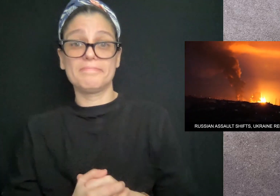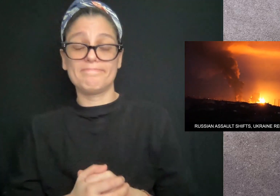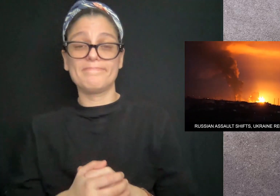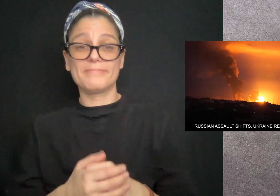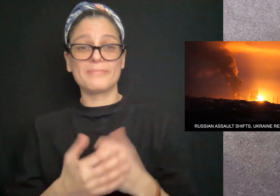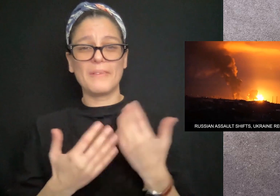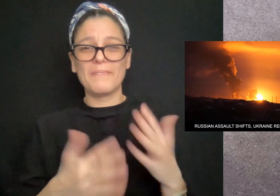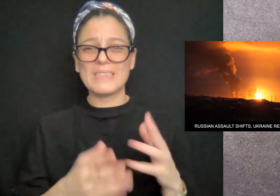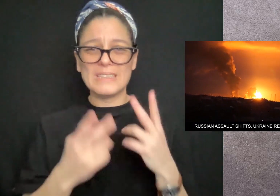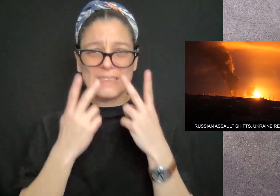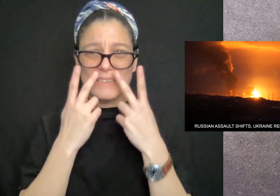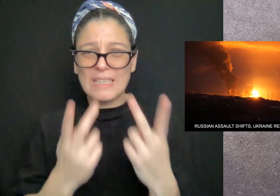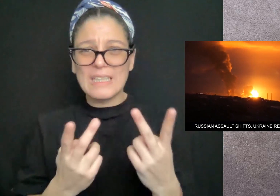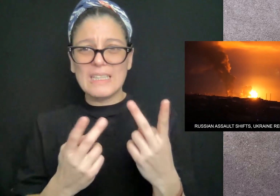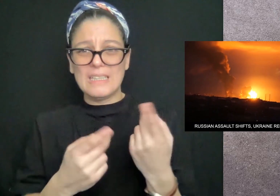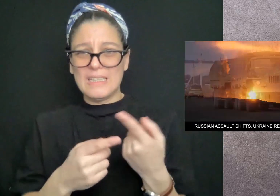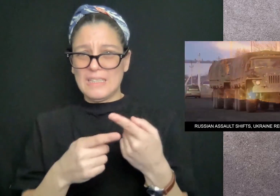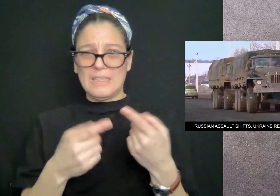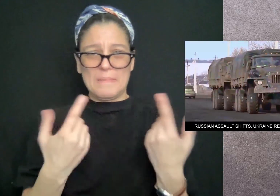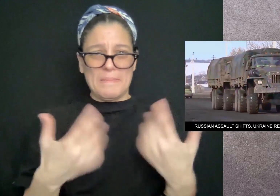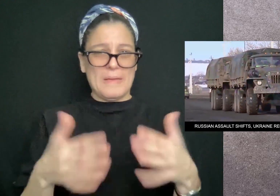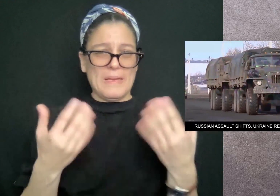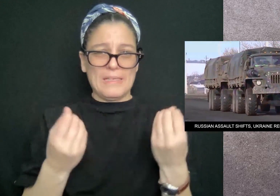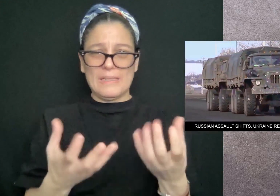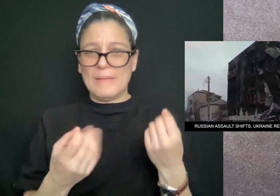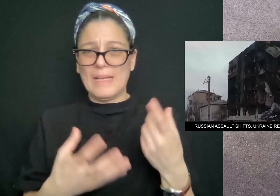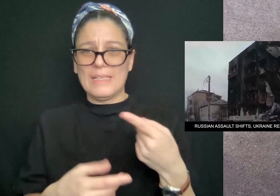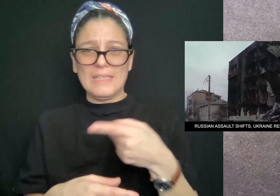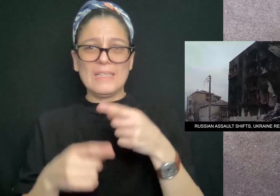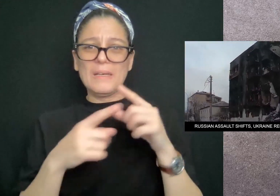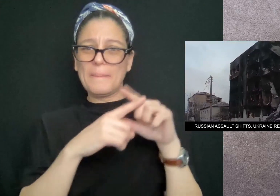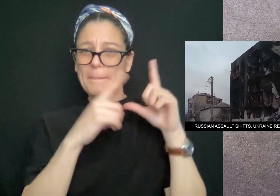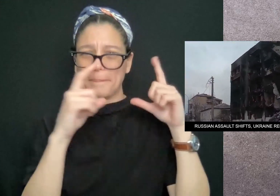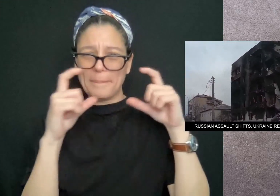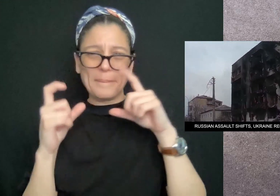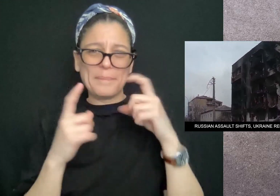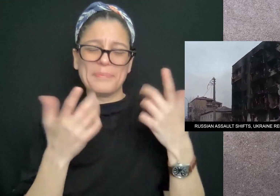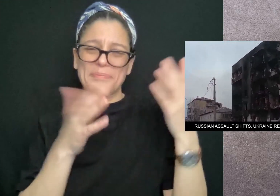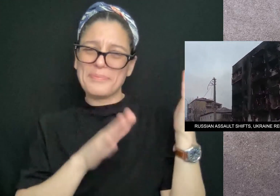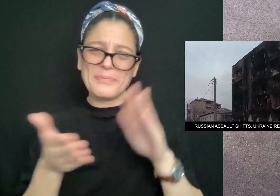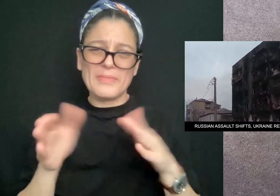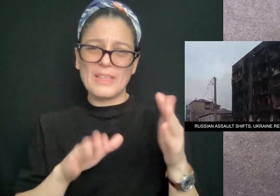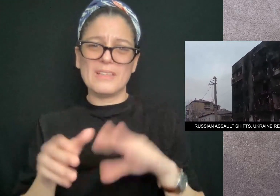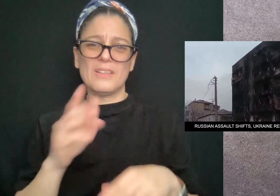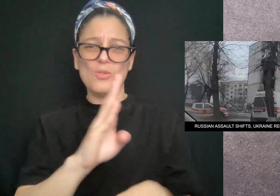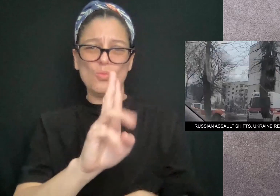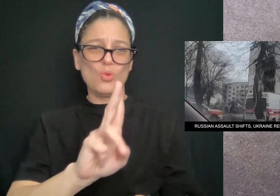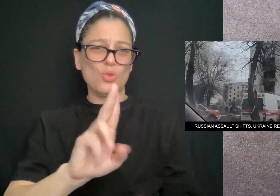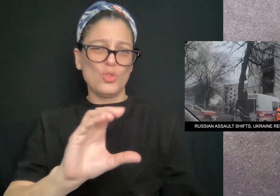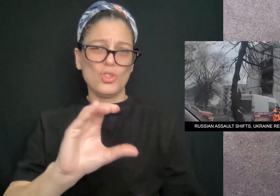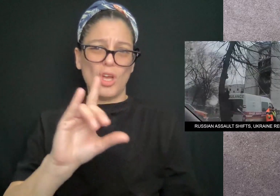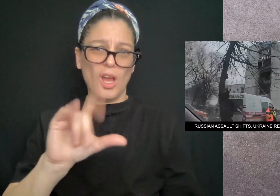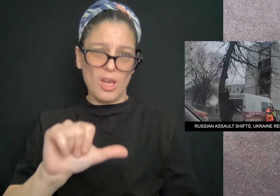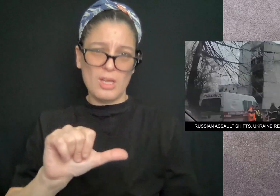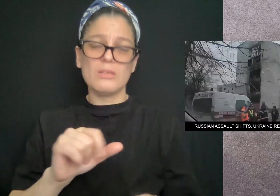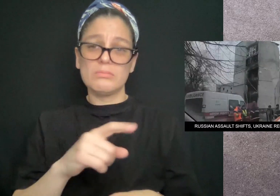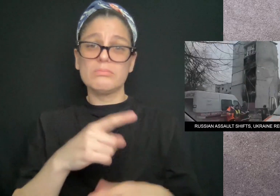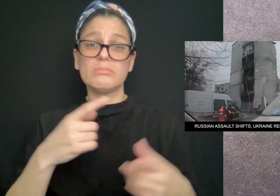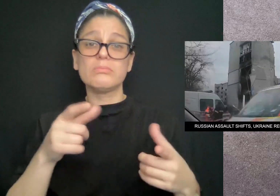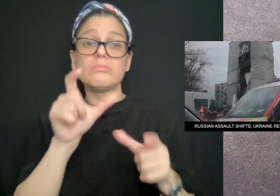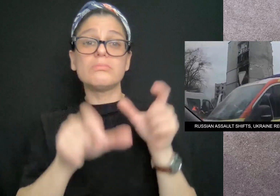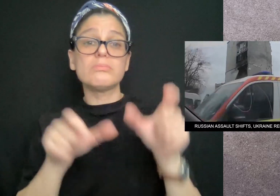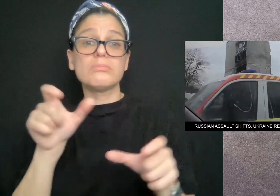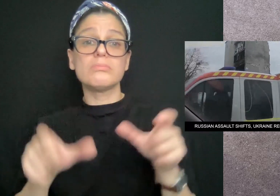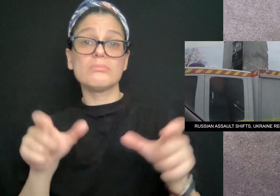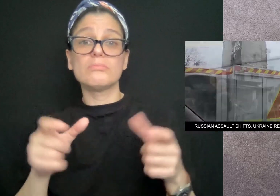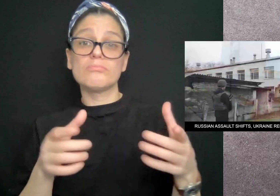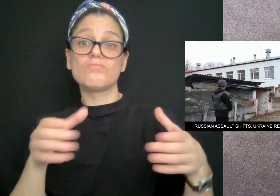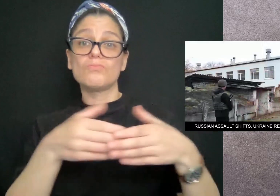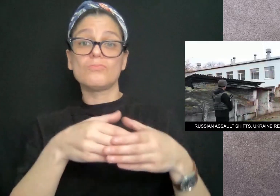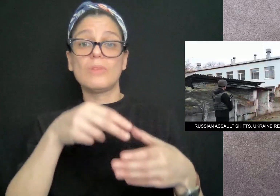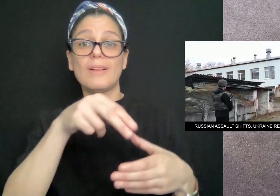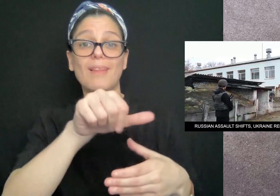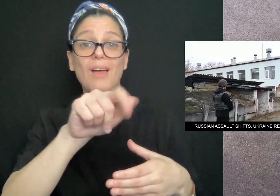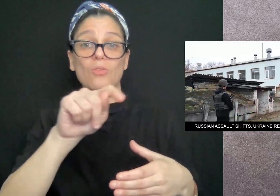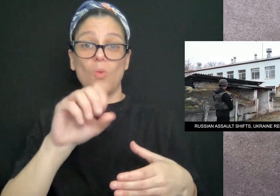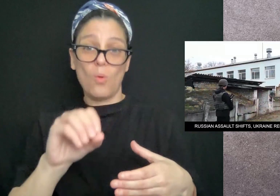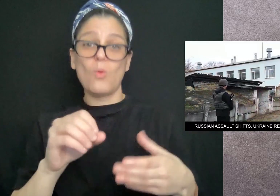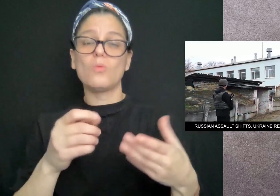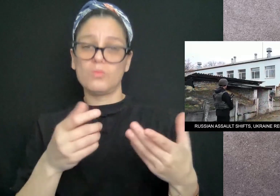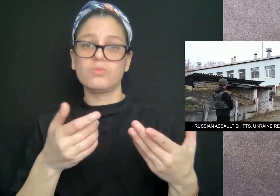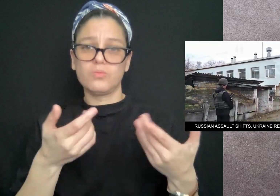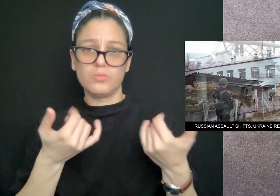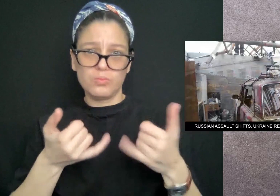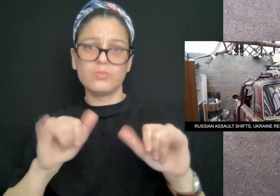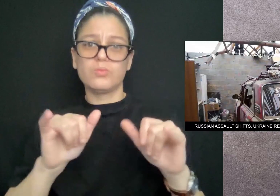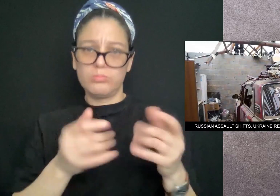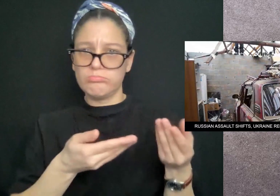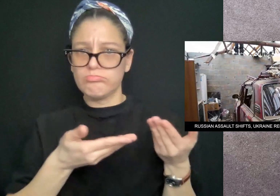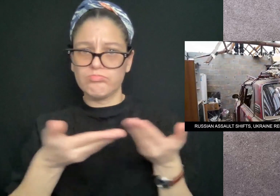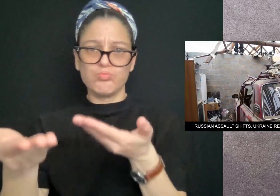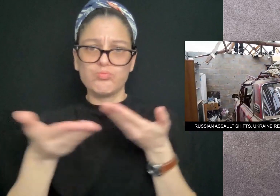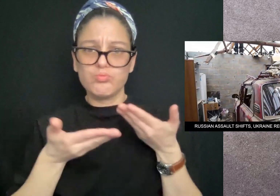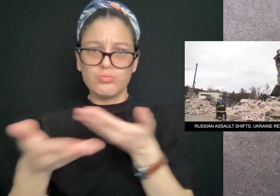and many people will die after seeing the graphic images of dead citizens in Bucha NATO